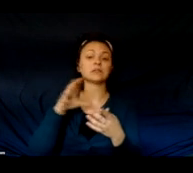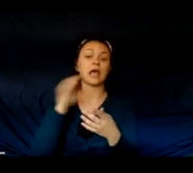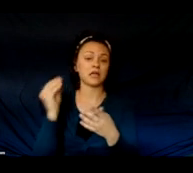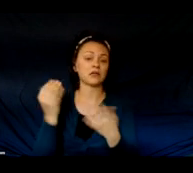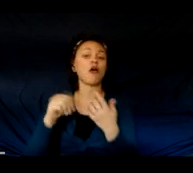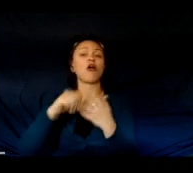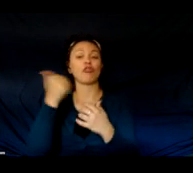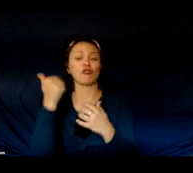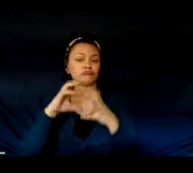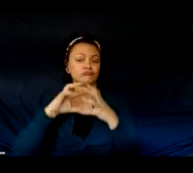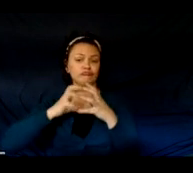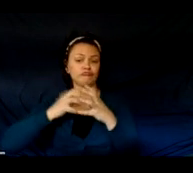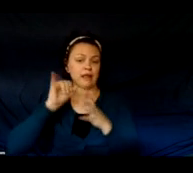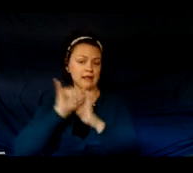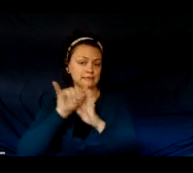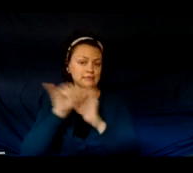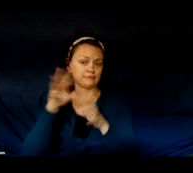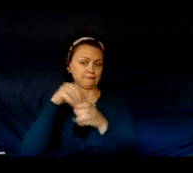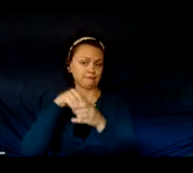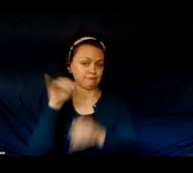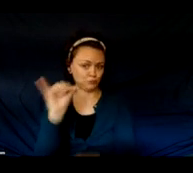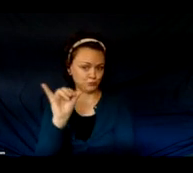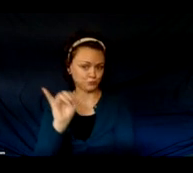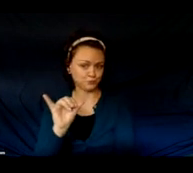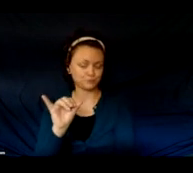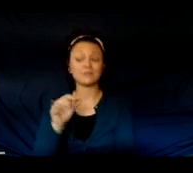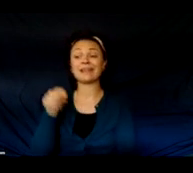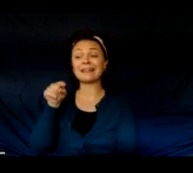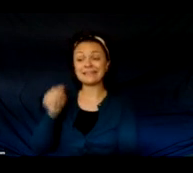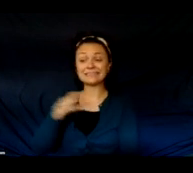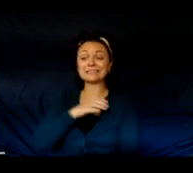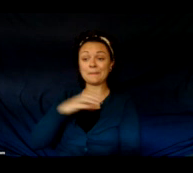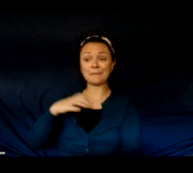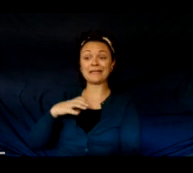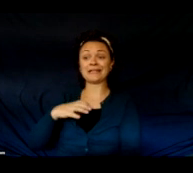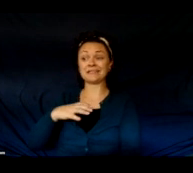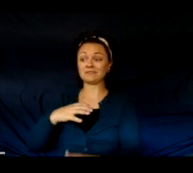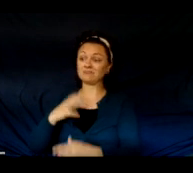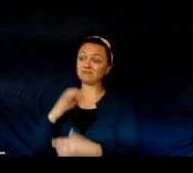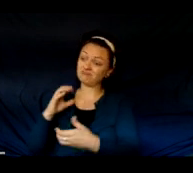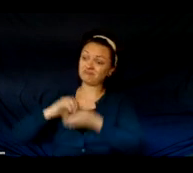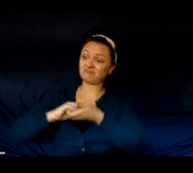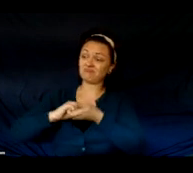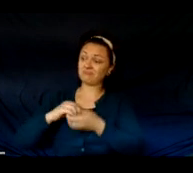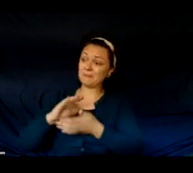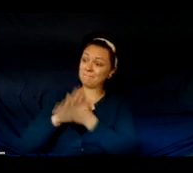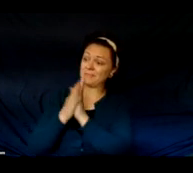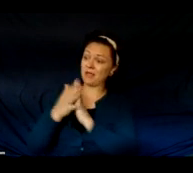Fostering trust among this committee has been of great importance to us within